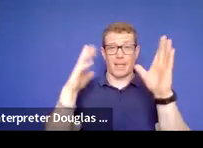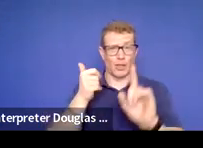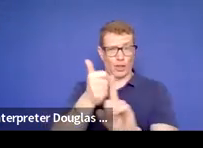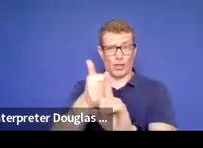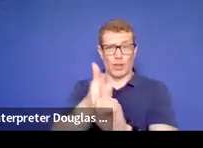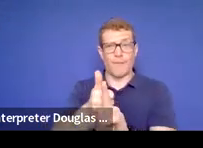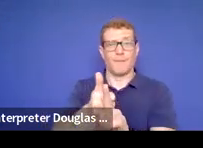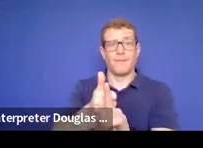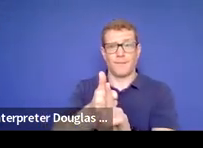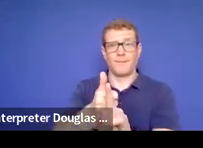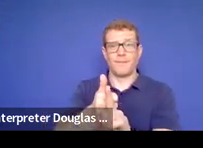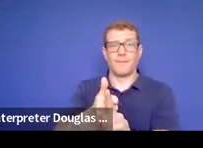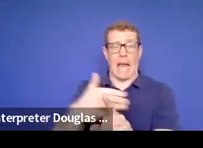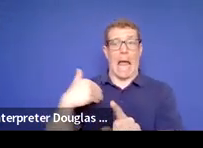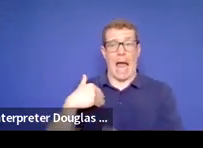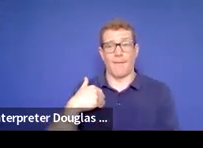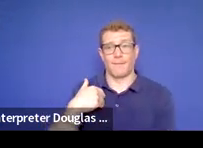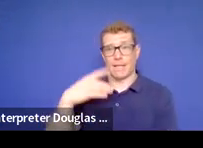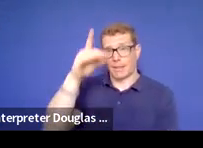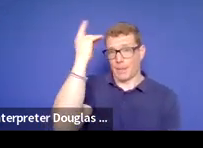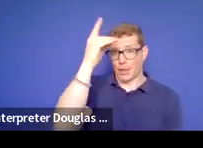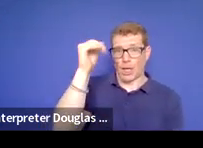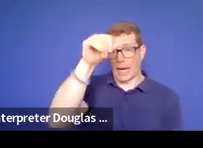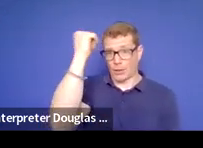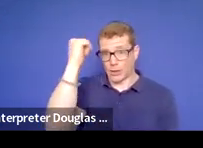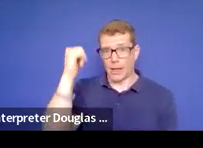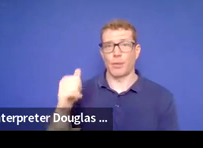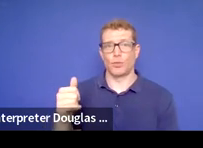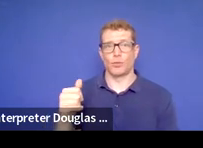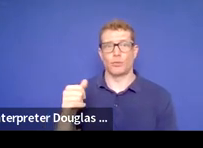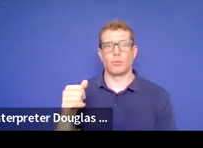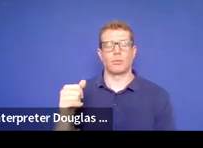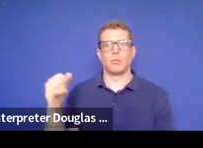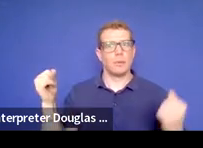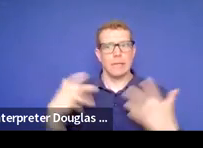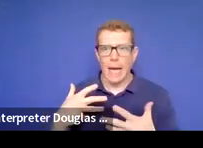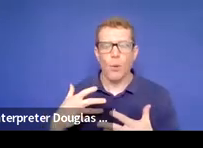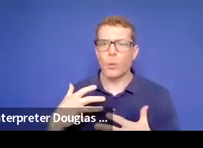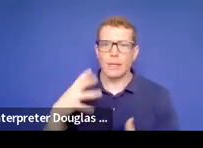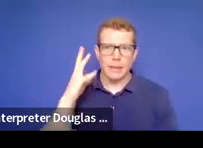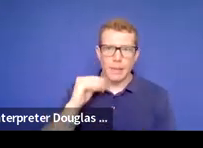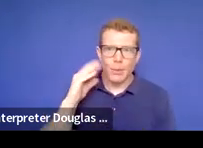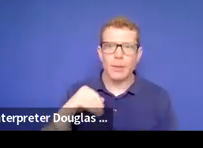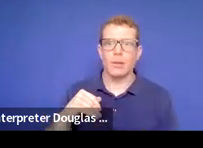When I look in the mirror, so it creates a lot of in most, in most, not in all, sometimes in people.